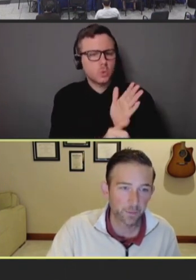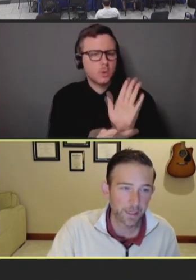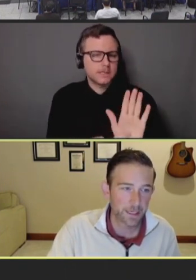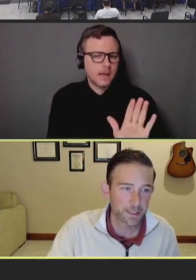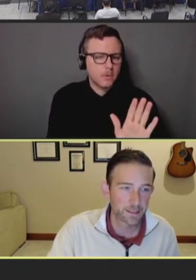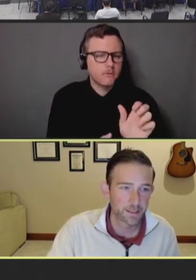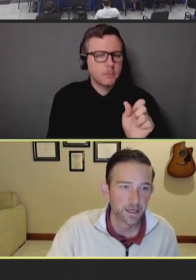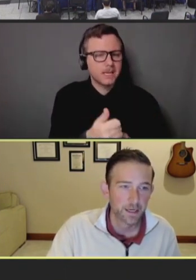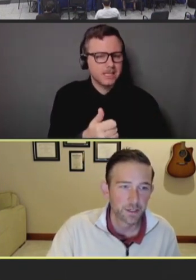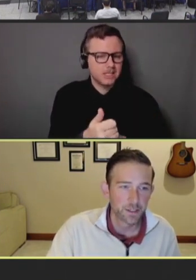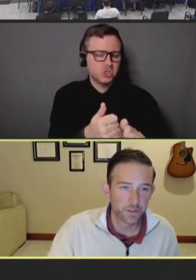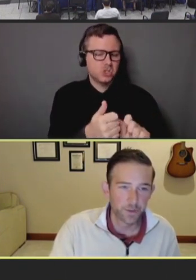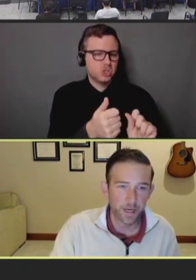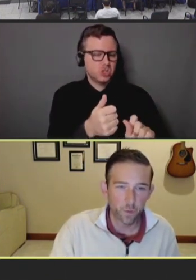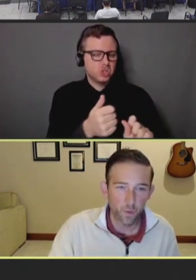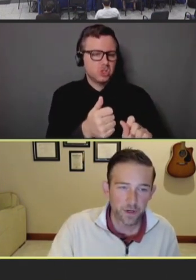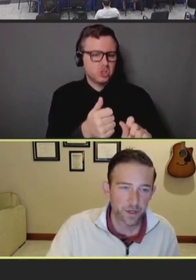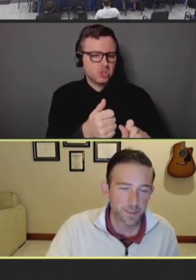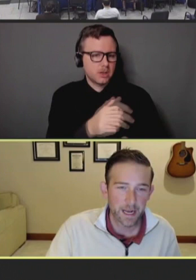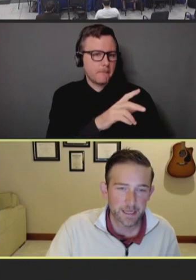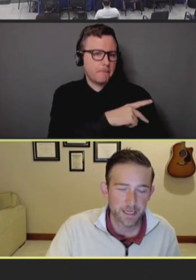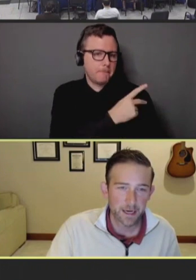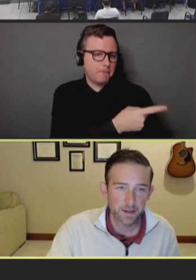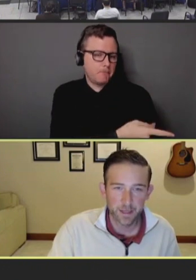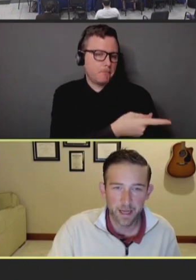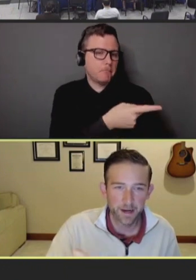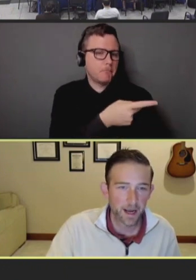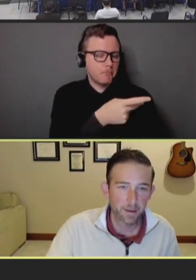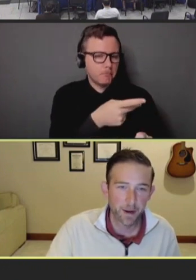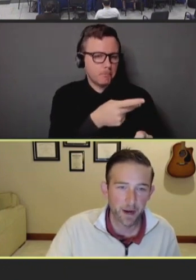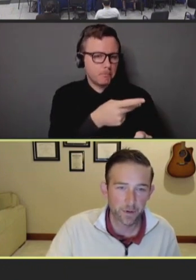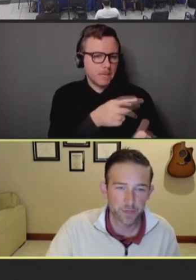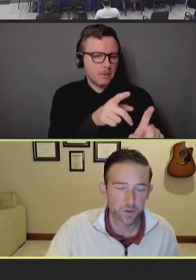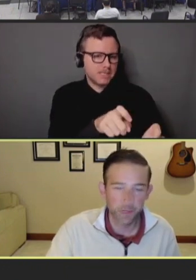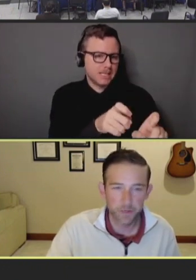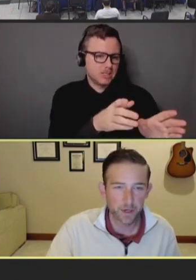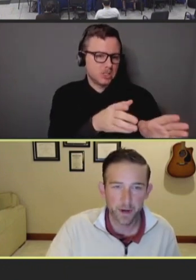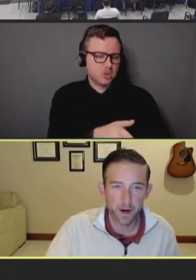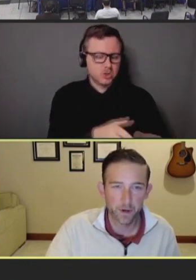And we needed to do it in a one dose assay that had high power -- discriminatory power